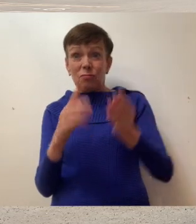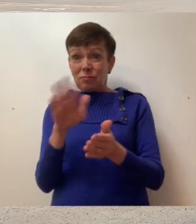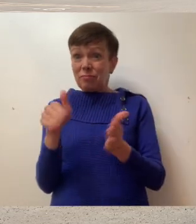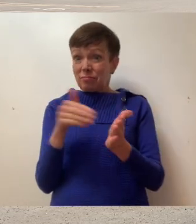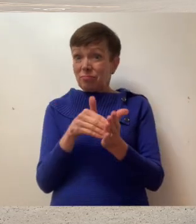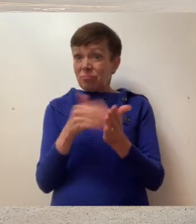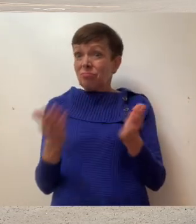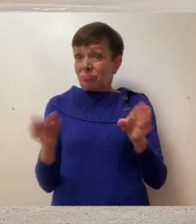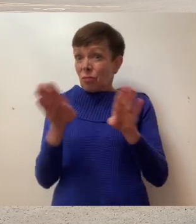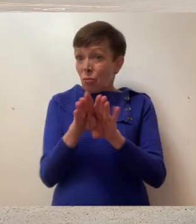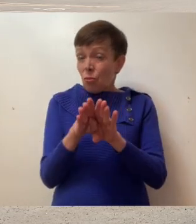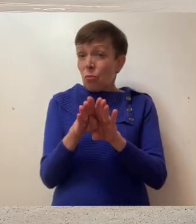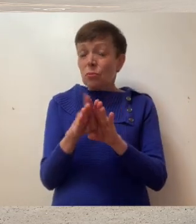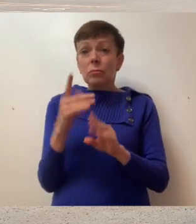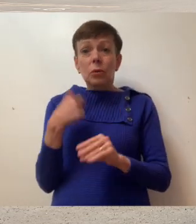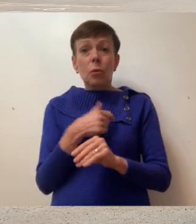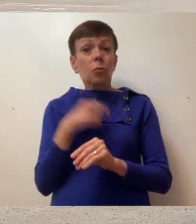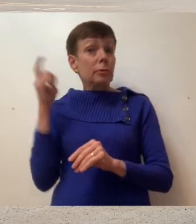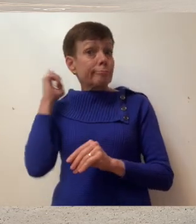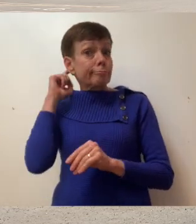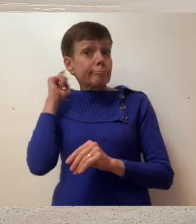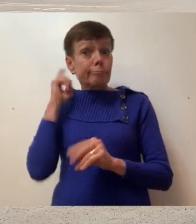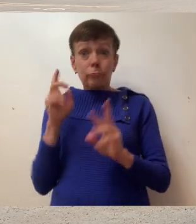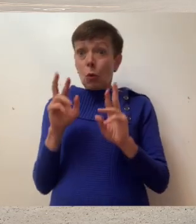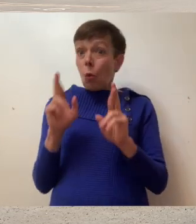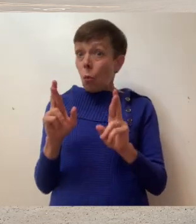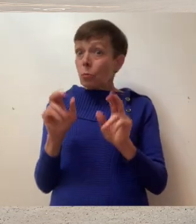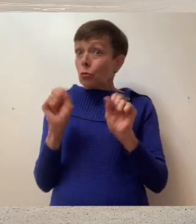to potentially reopen them after June 30.